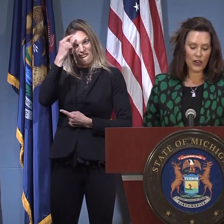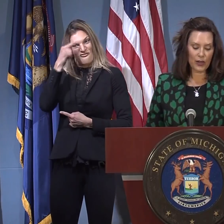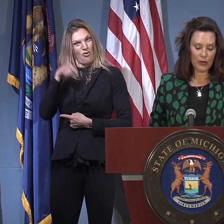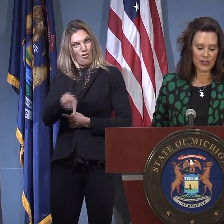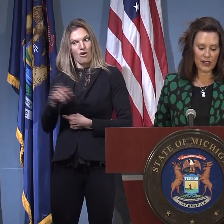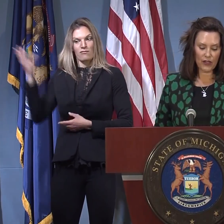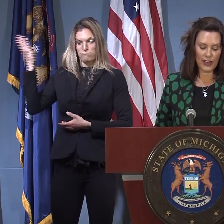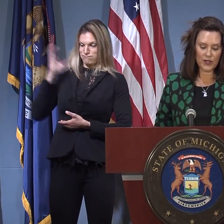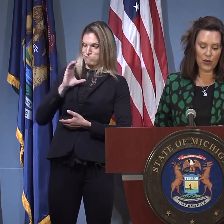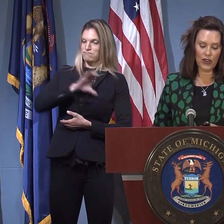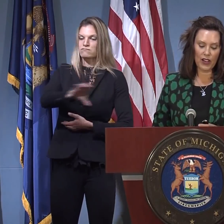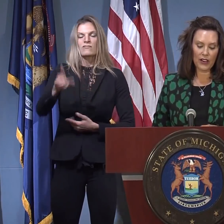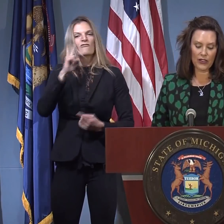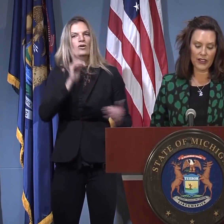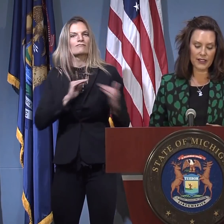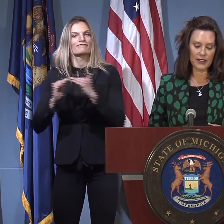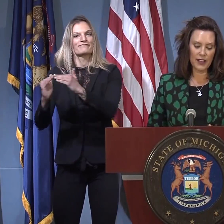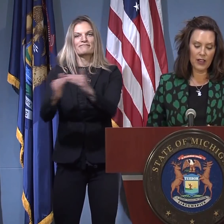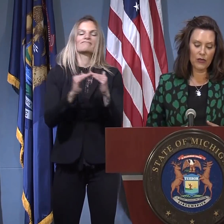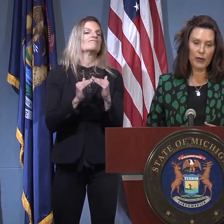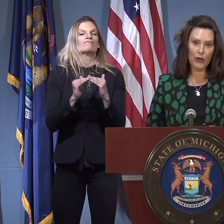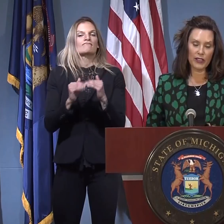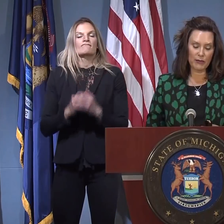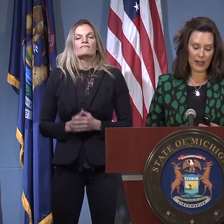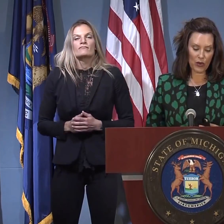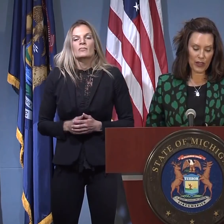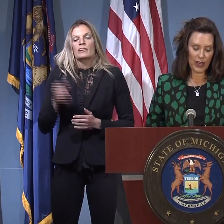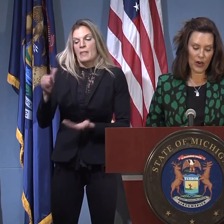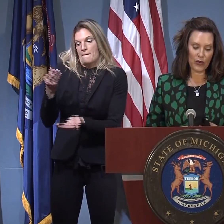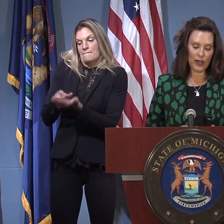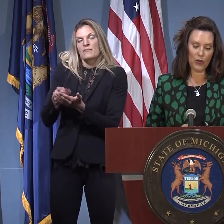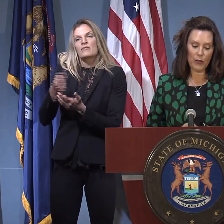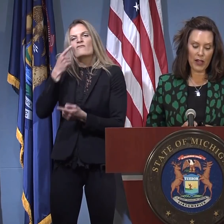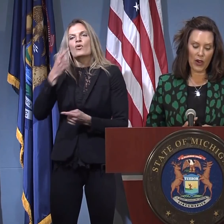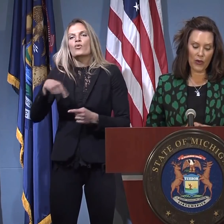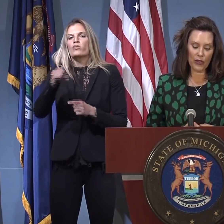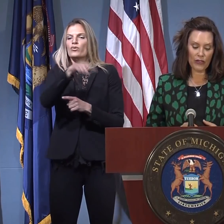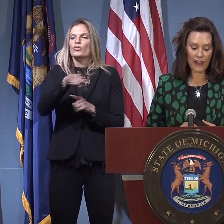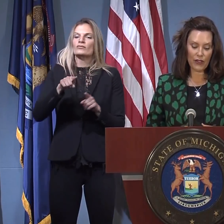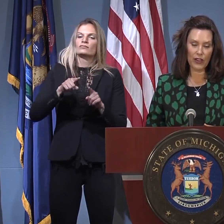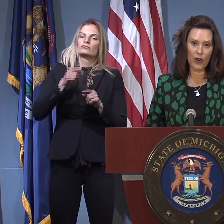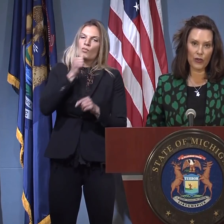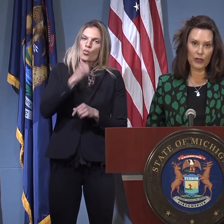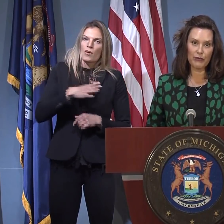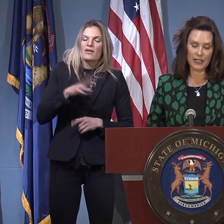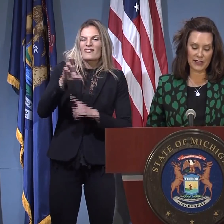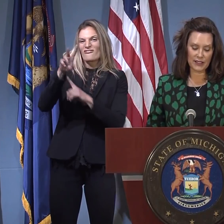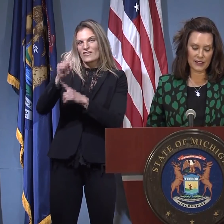COVID-19 RELIEF REINVESTIGATORS BENEFITING ALL SPAL BUSINESS IN THE STATE EQUITABLY, 30% OF